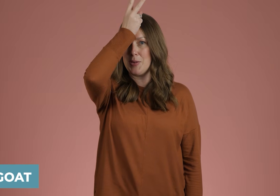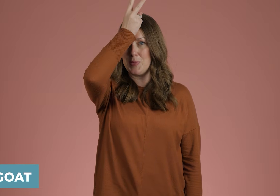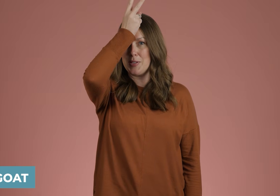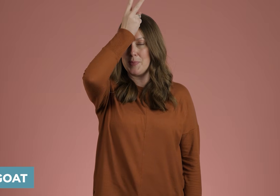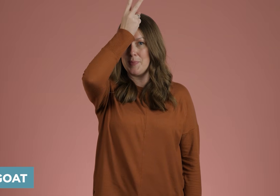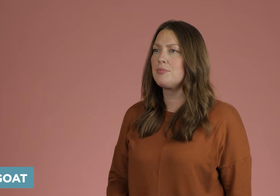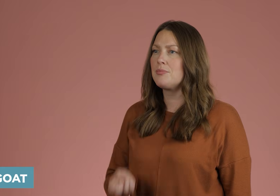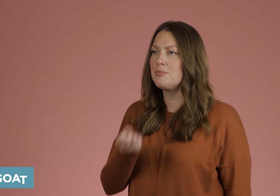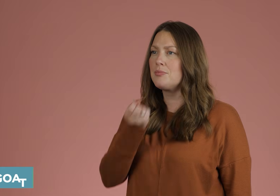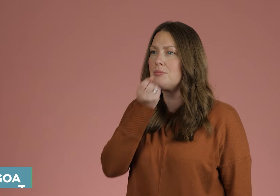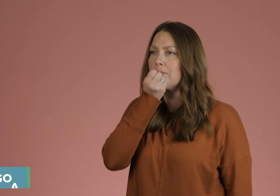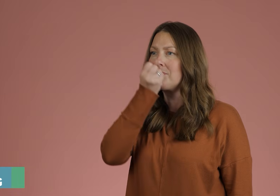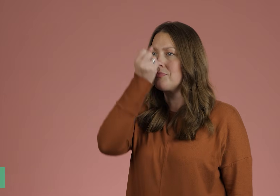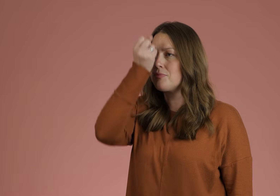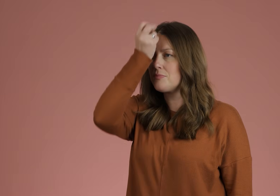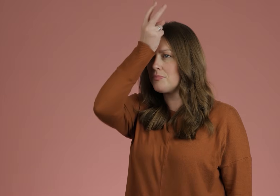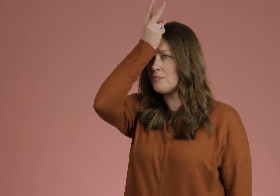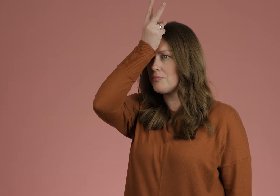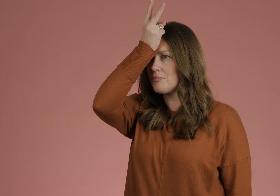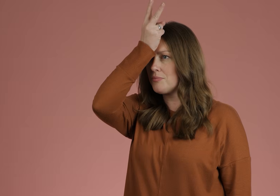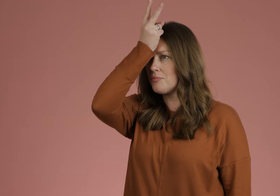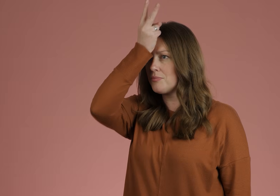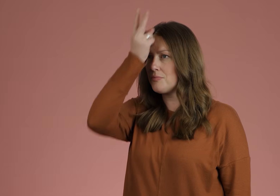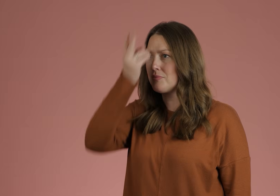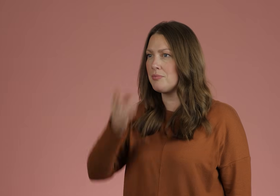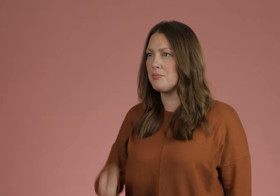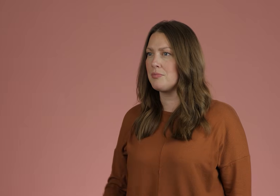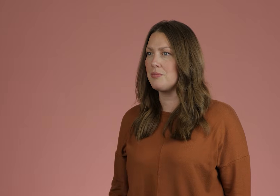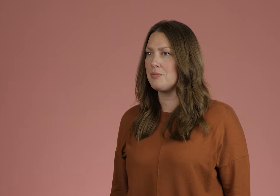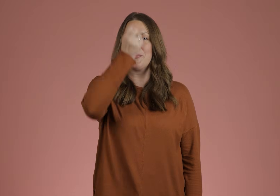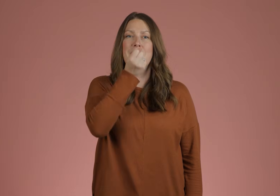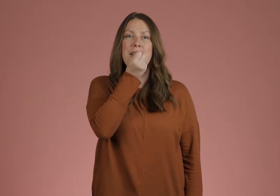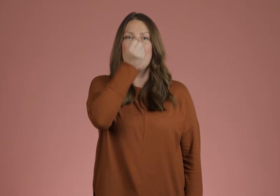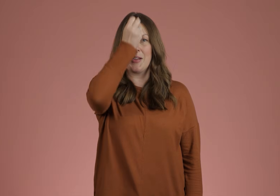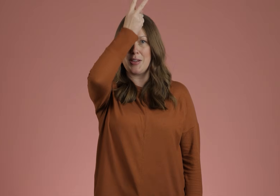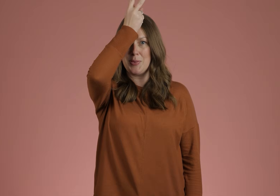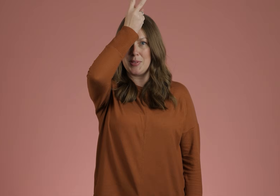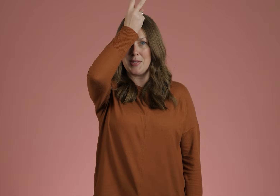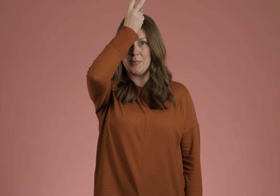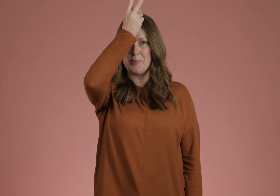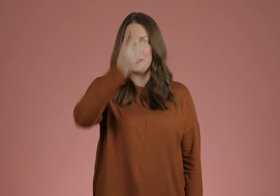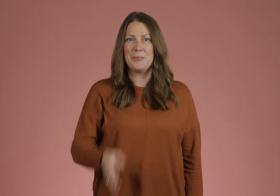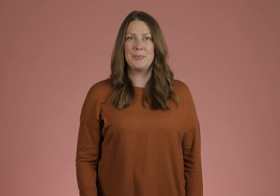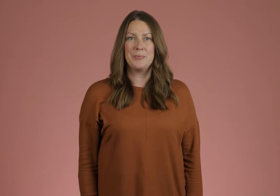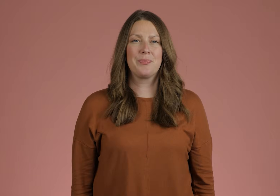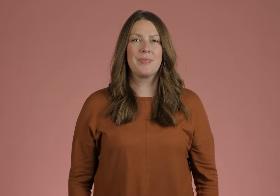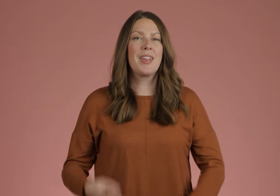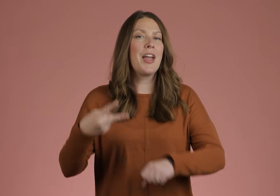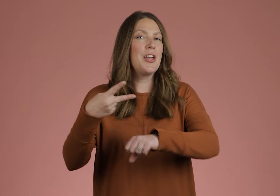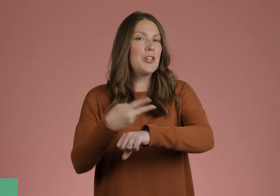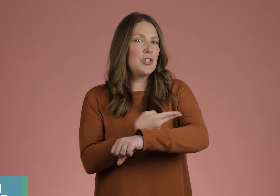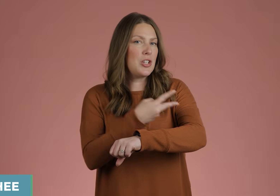Goat. Think of its beard and its horns.